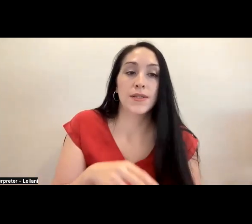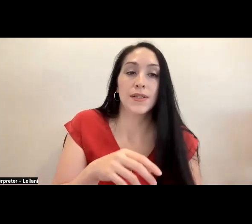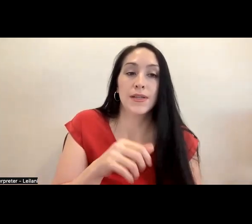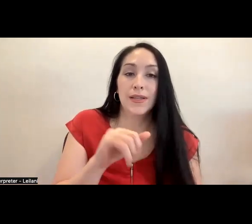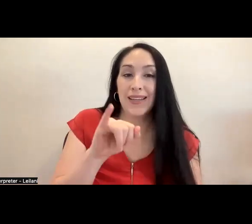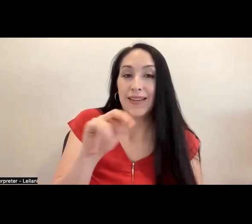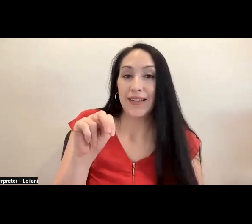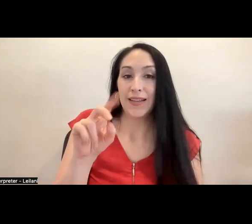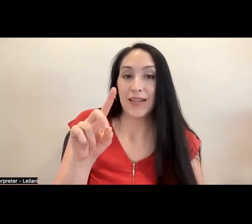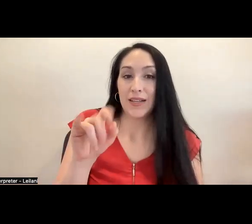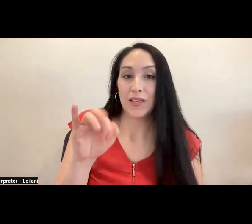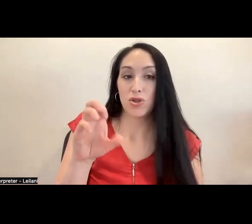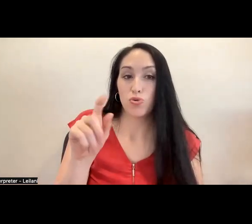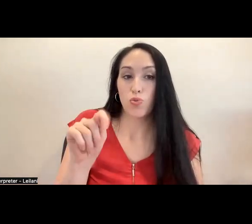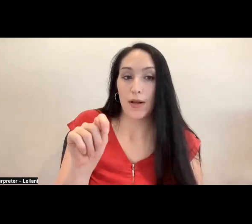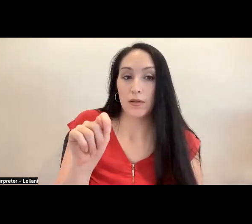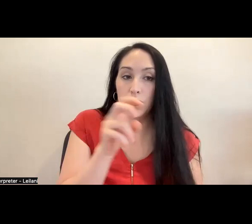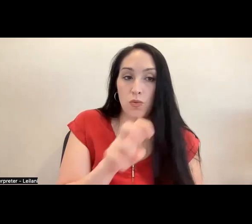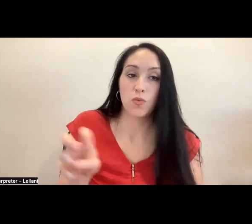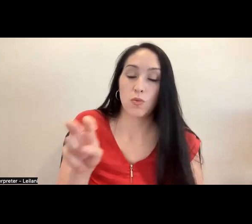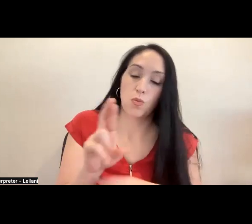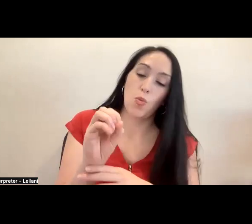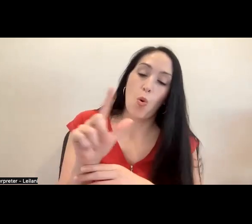11:52:25 That's where you would go to your able account.